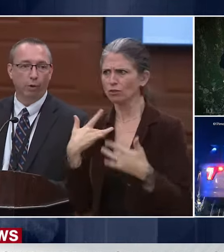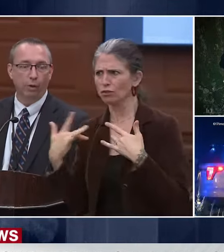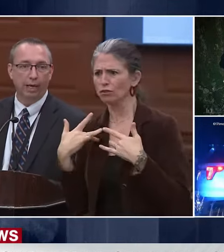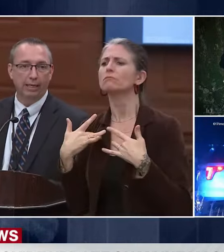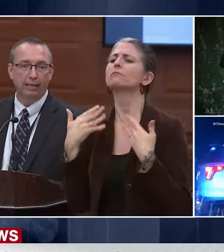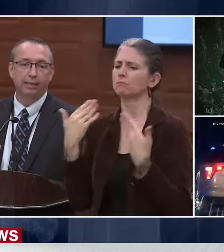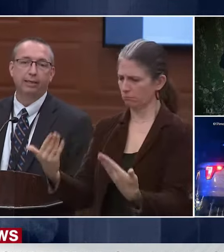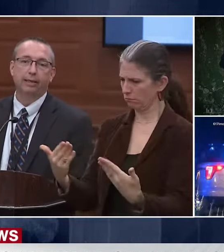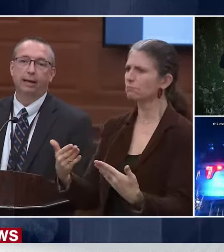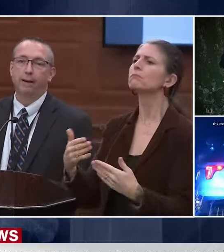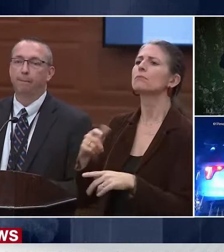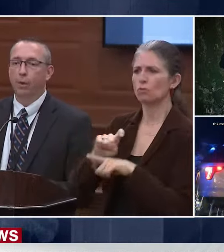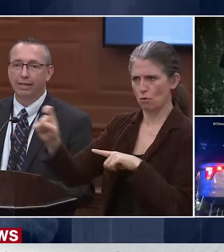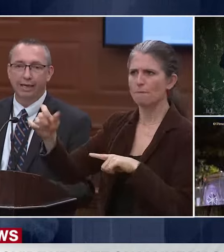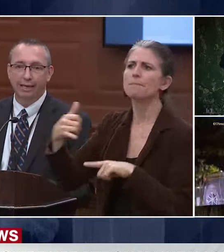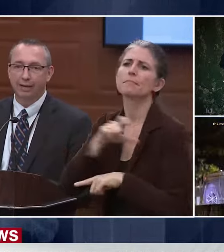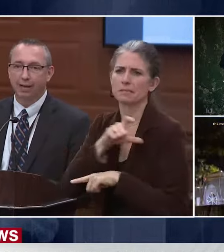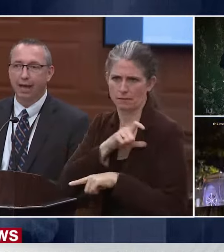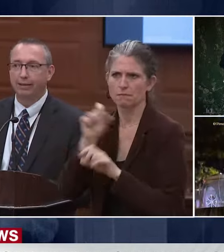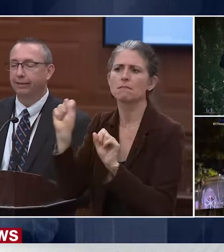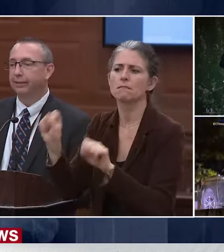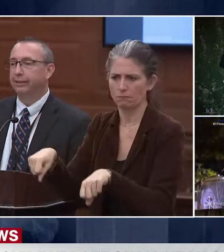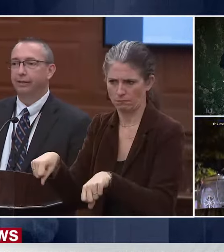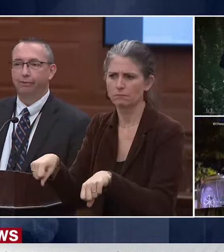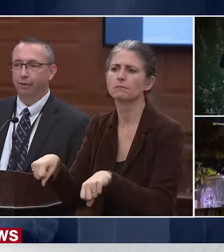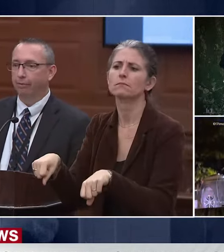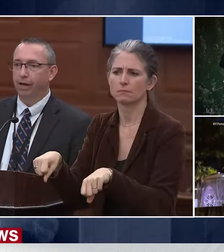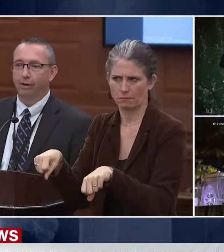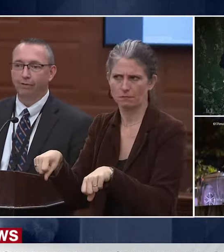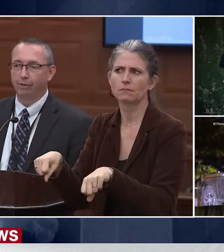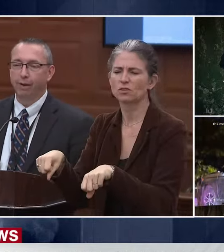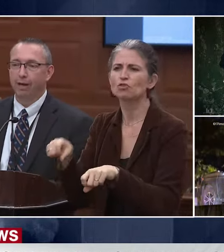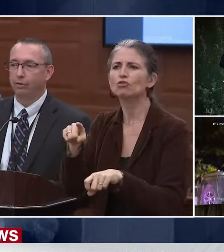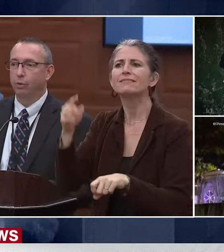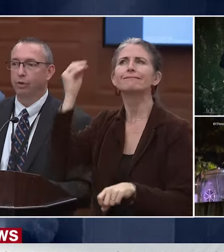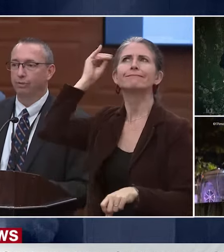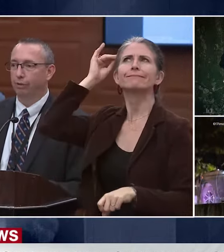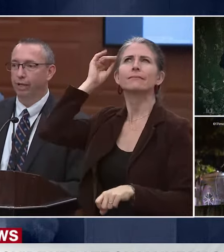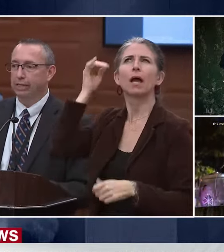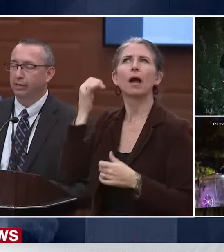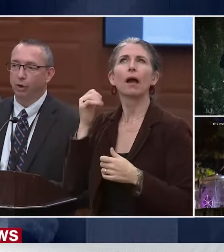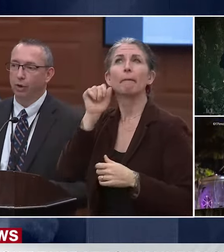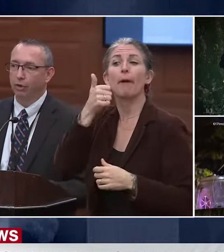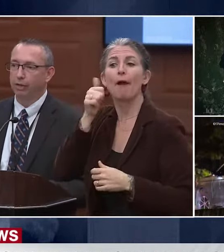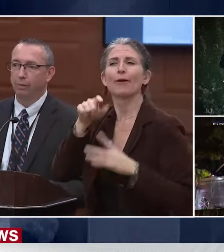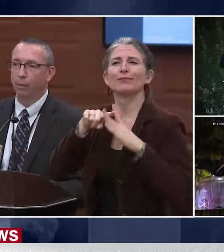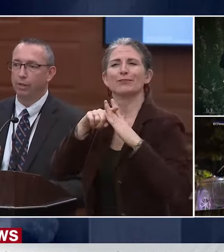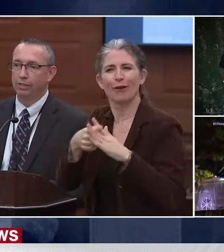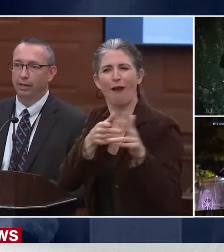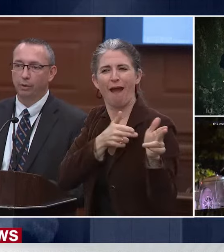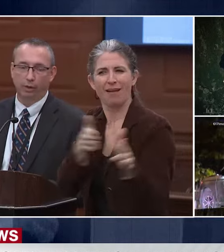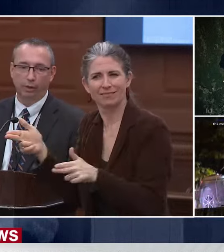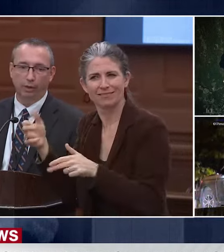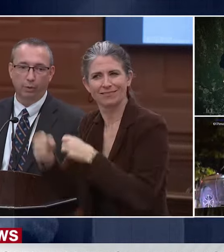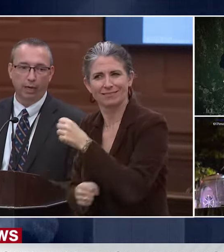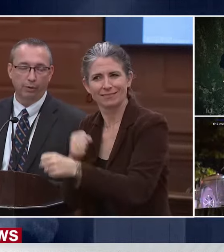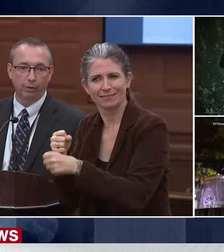OF THEY'RE CONCERNED, THEY CAN CERTAINLY CALL LOCAL AGENCIES. BUT I WOULD ASK THEM TO THINK ABOUT THAT, WHERE